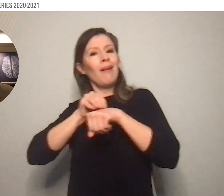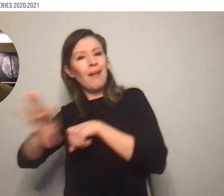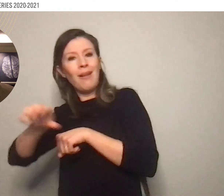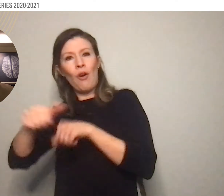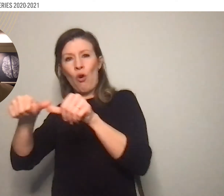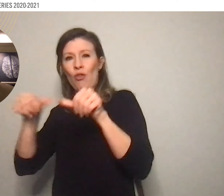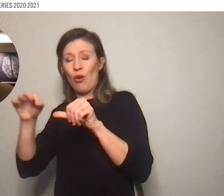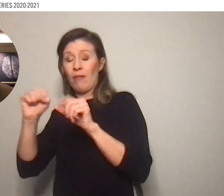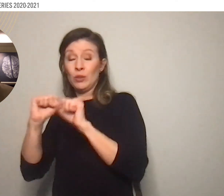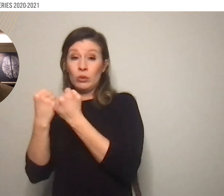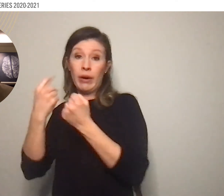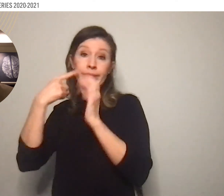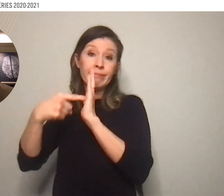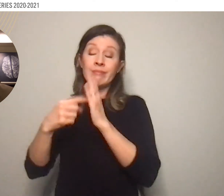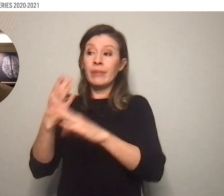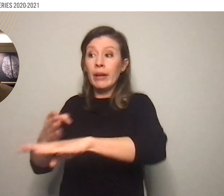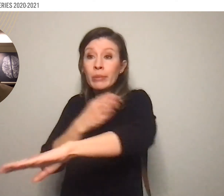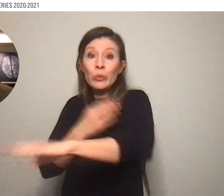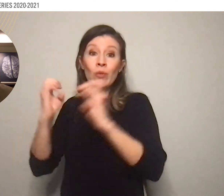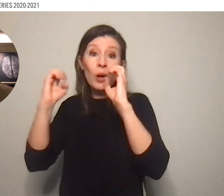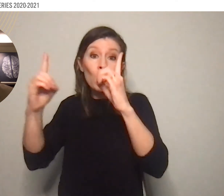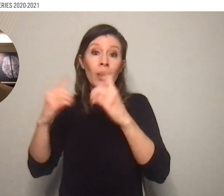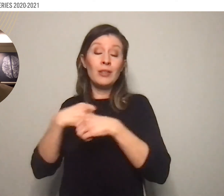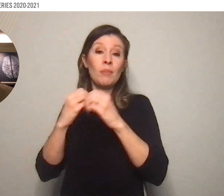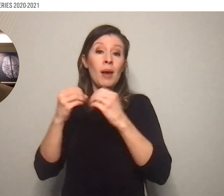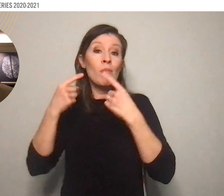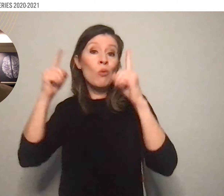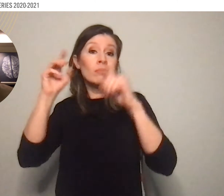other areas of our society as well potentially assisting in improving efficiencies in education